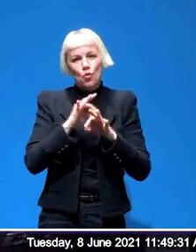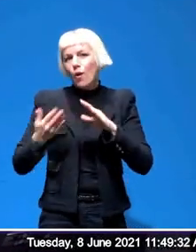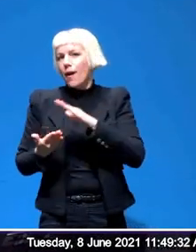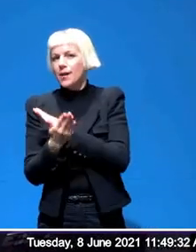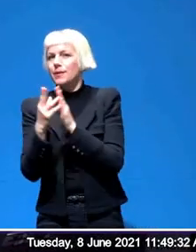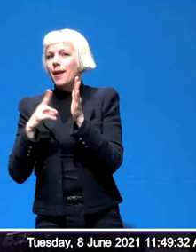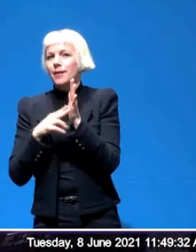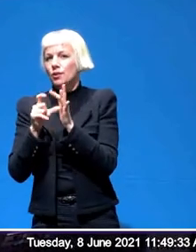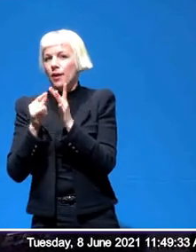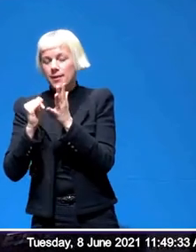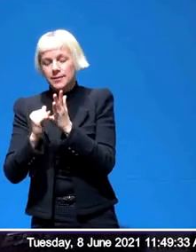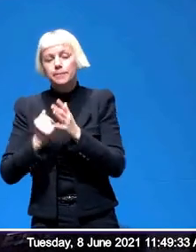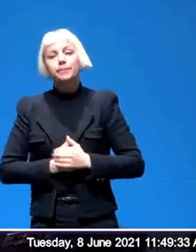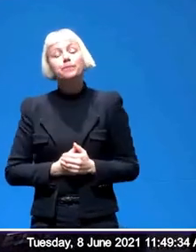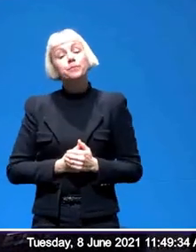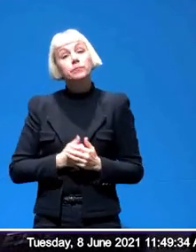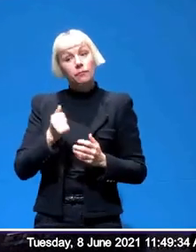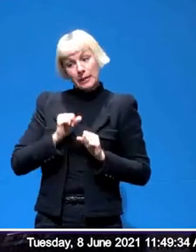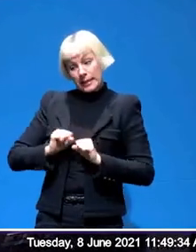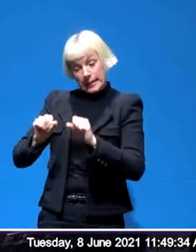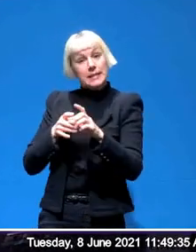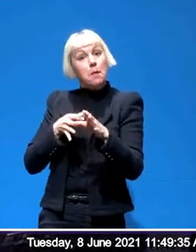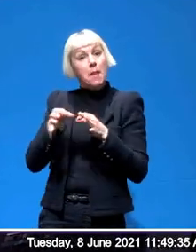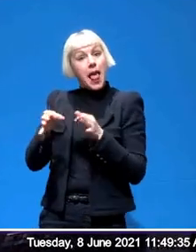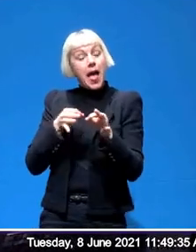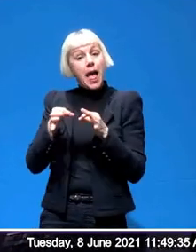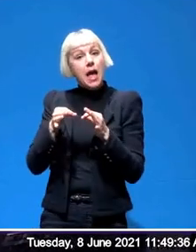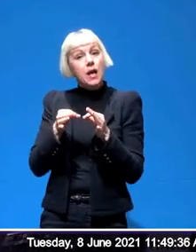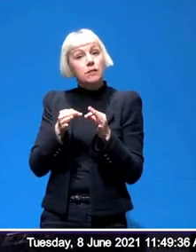While the NDIS plan provided for Daniel's day options, it did not provide